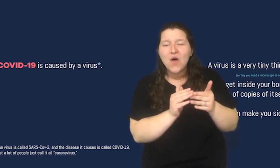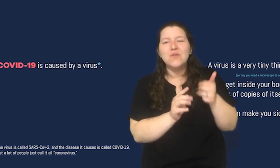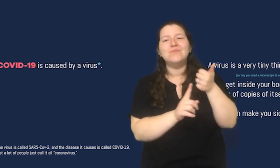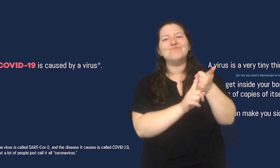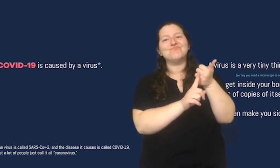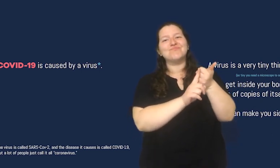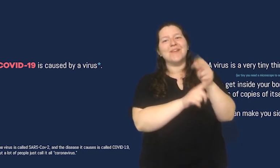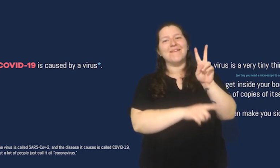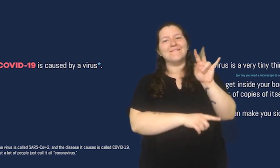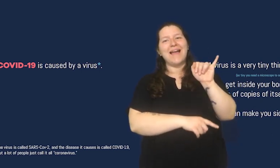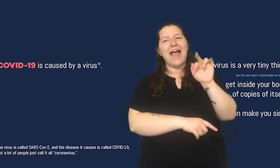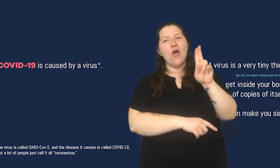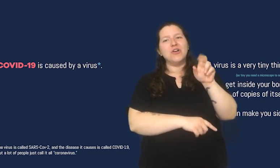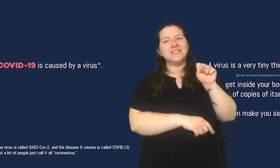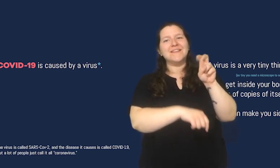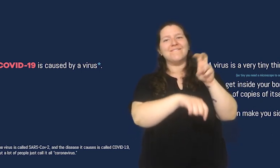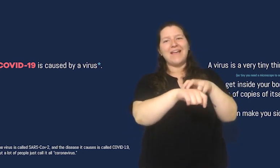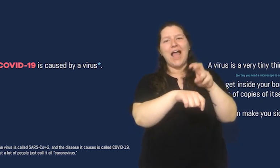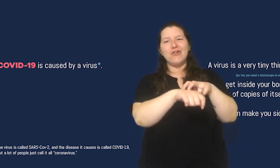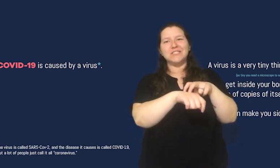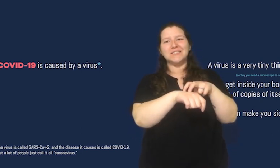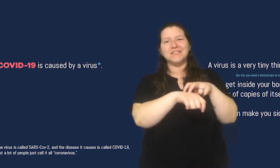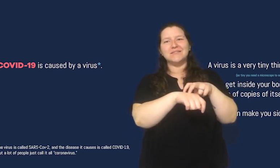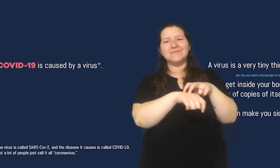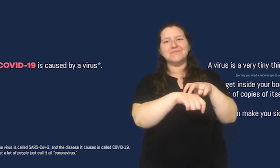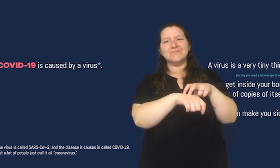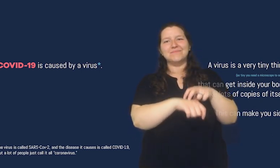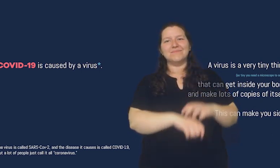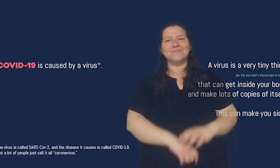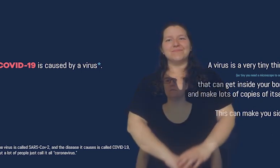COVID-19 is caused by a virus.